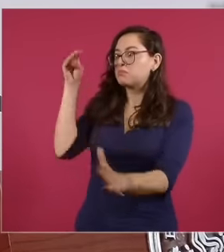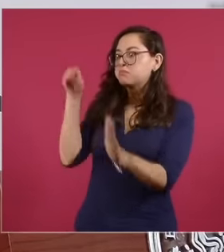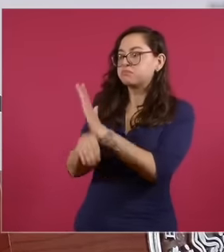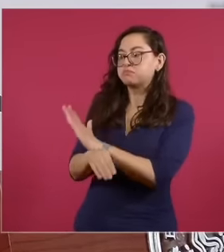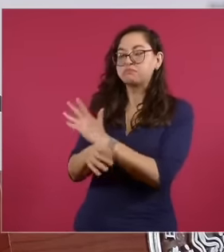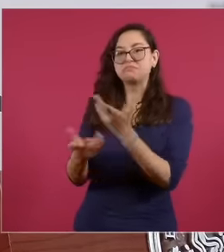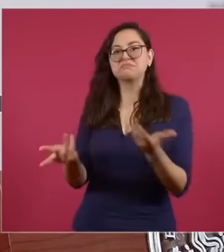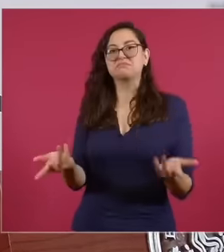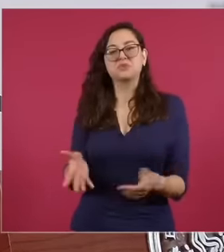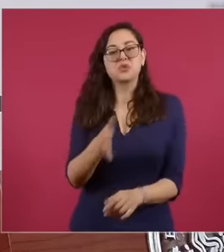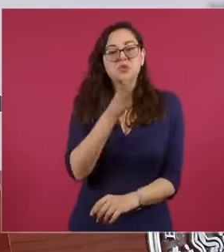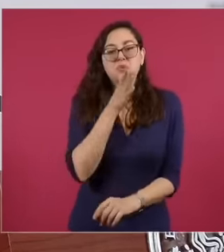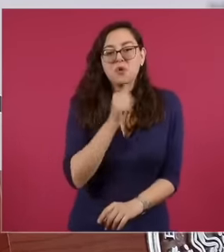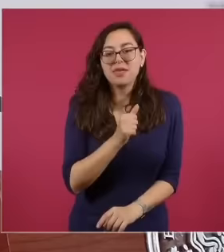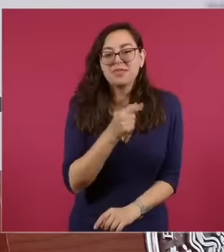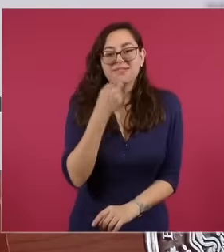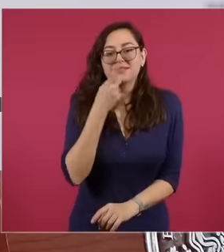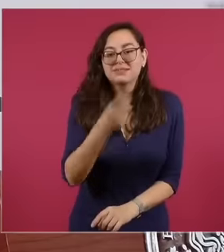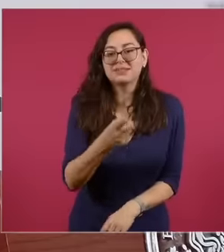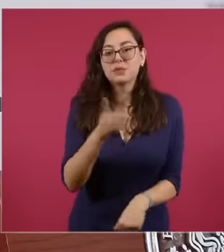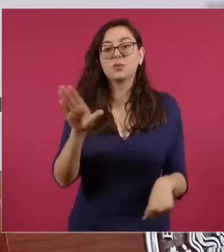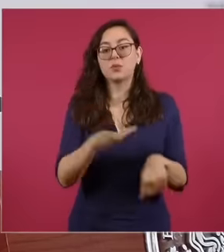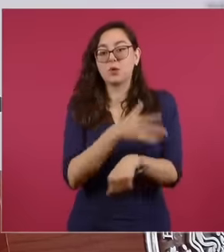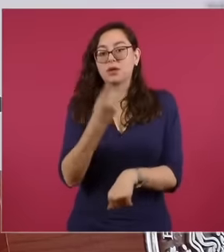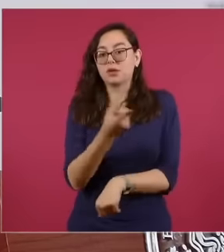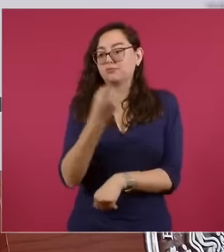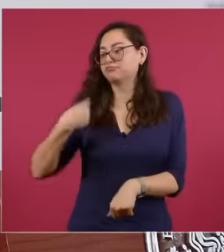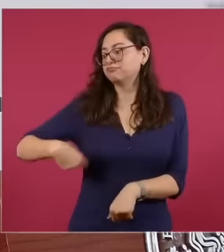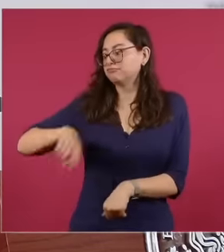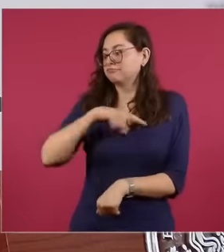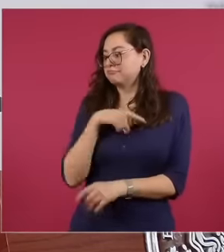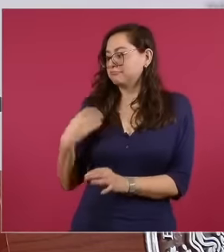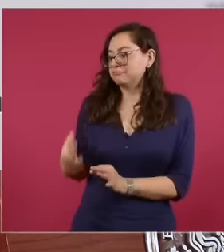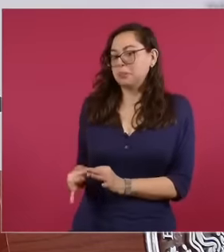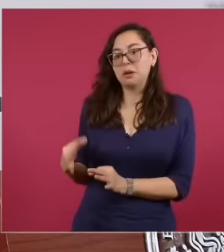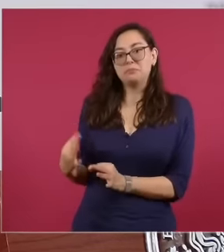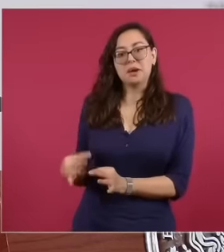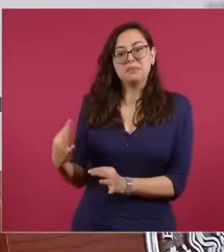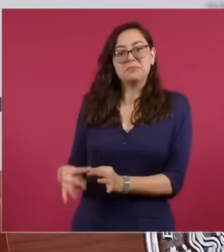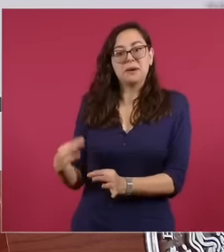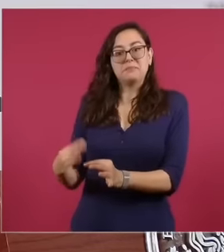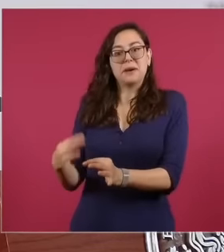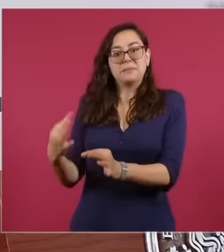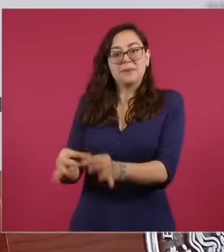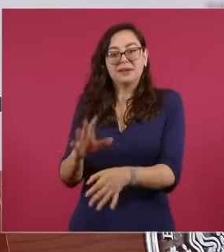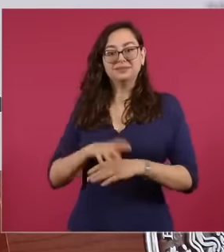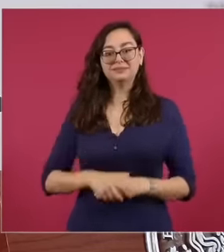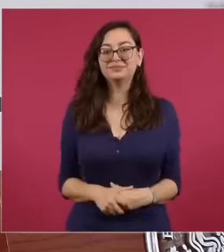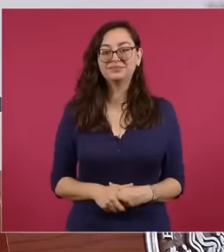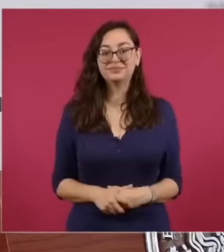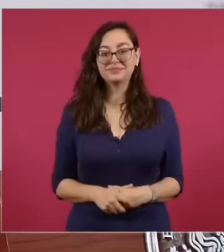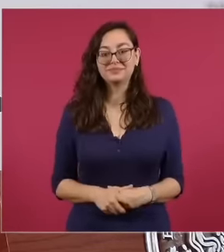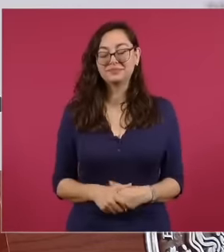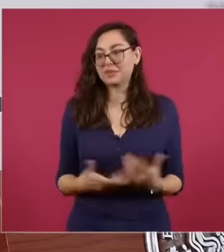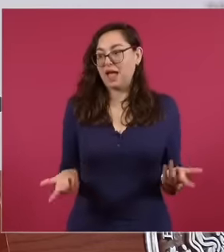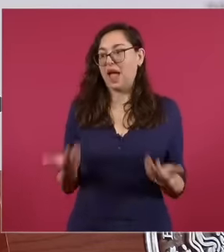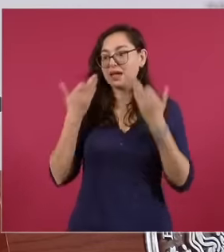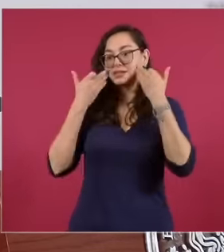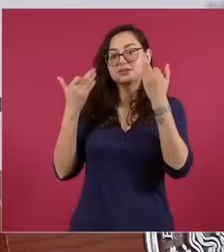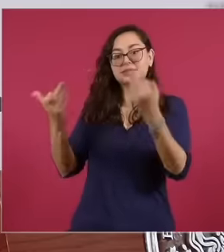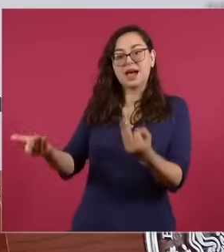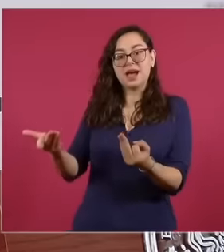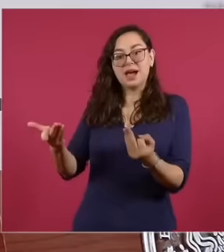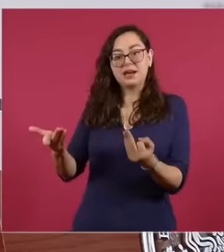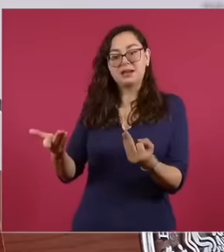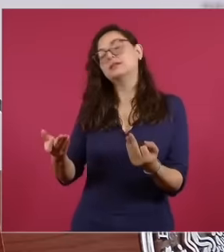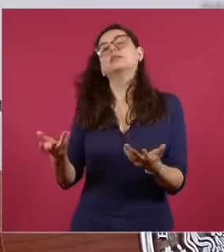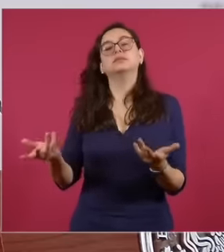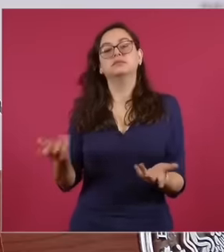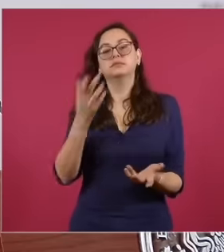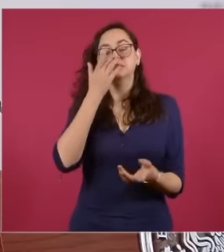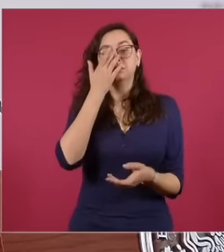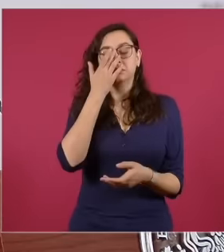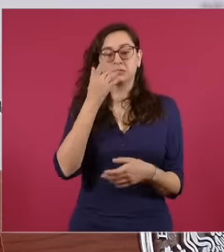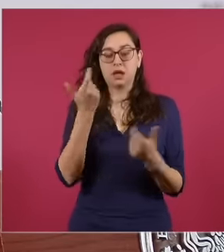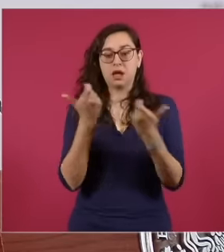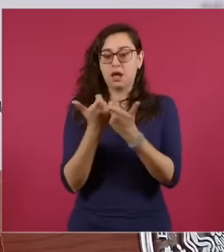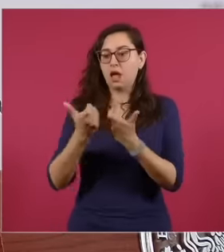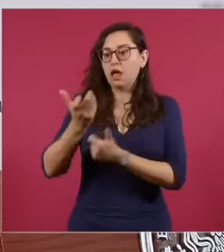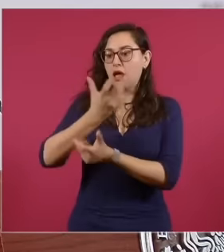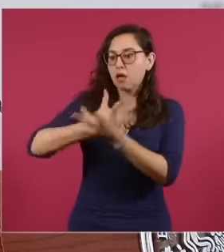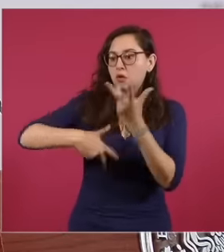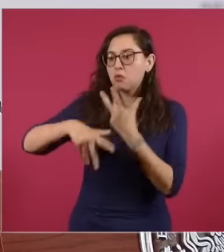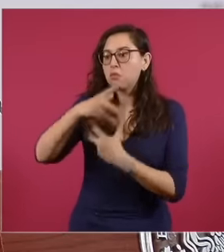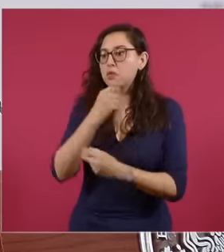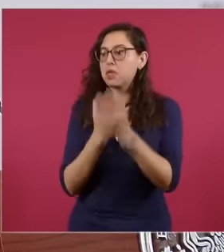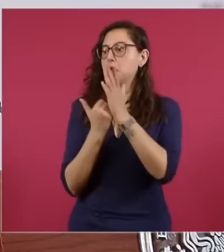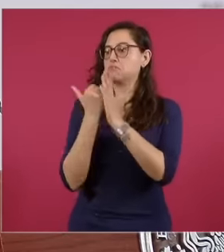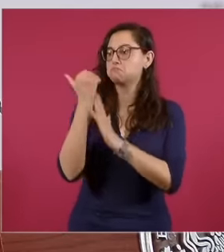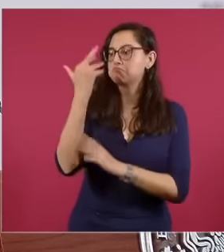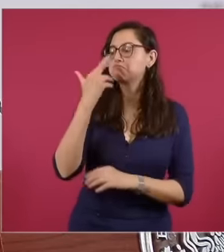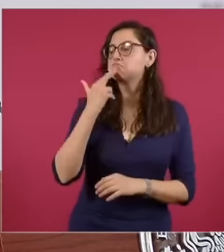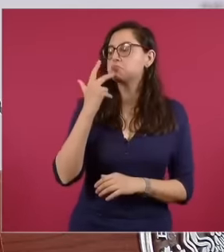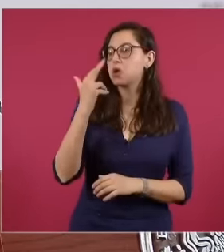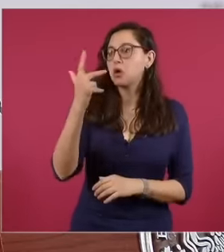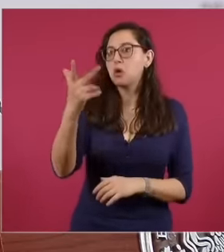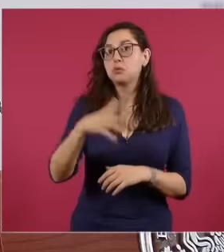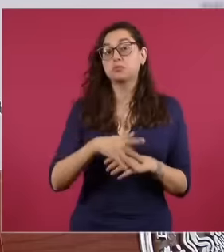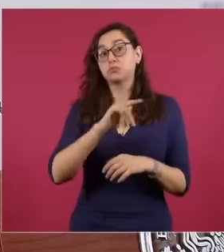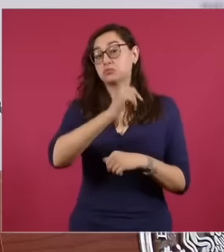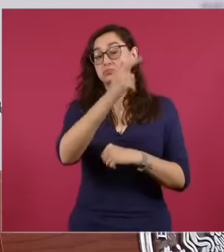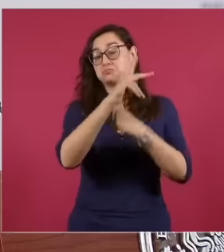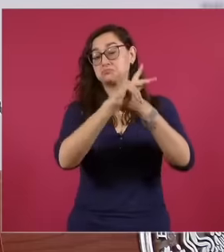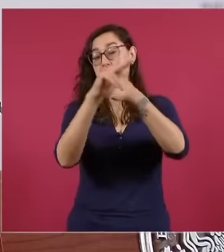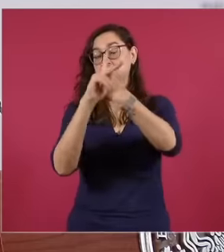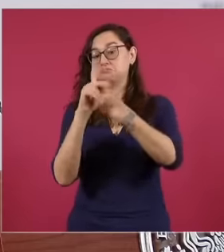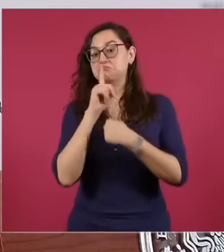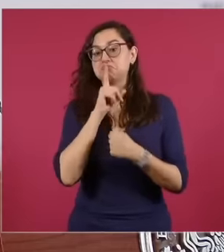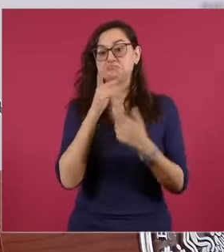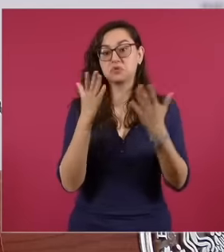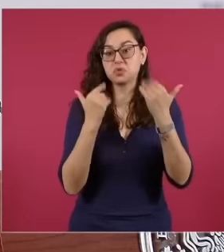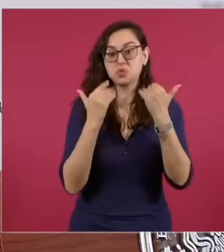results In which country have there been better economic results than in Mexico in recent